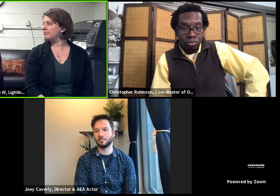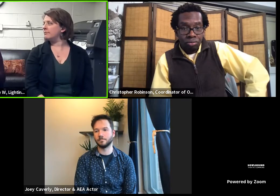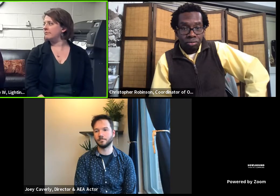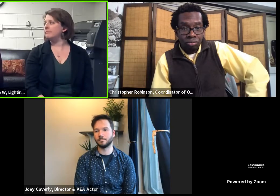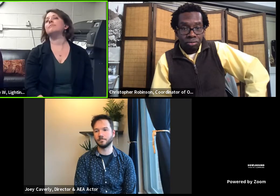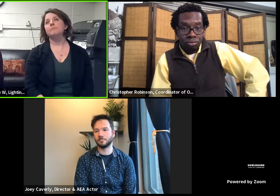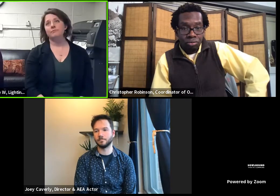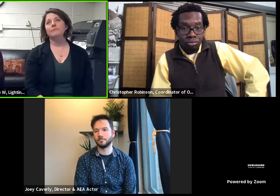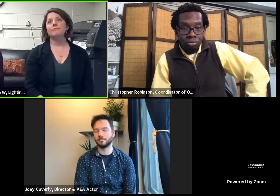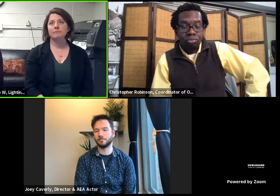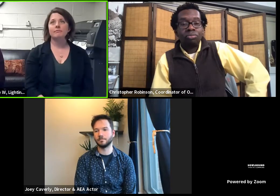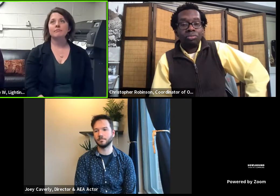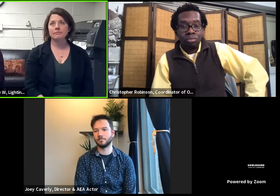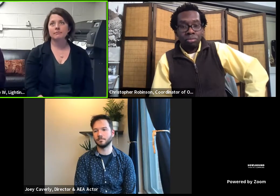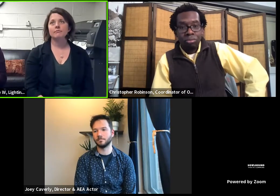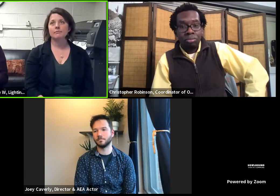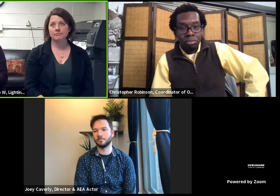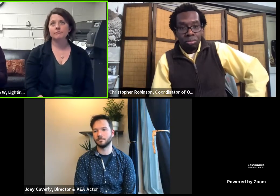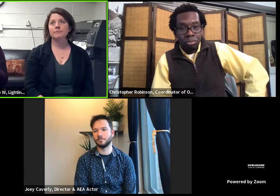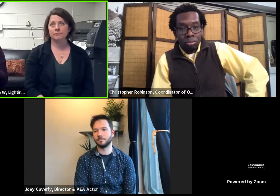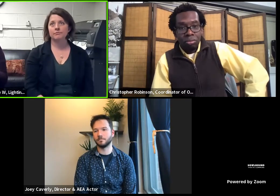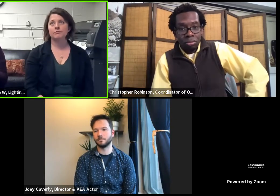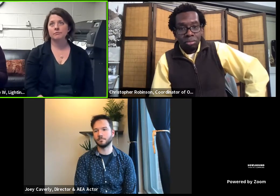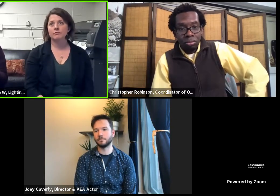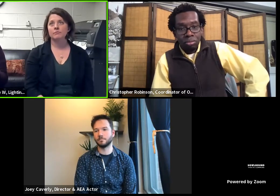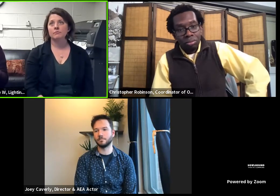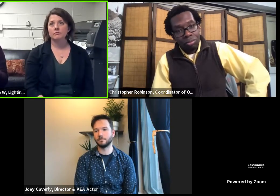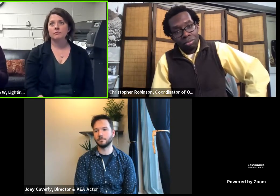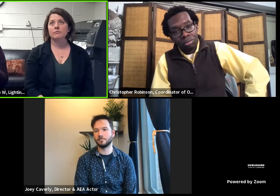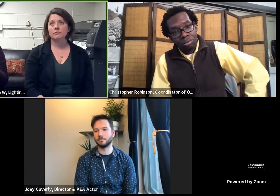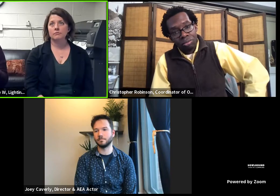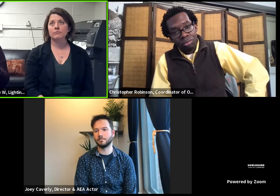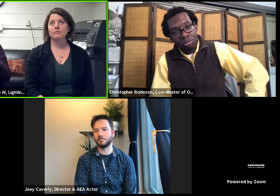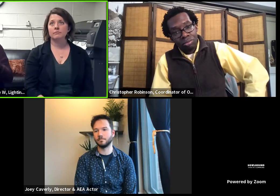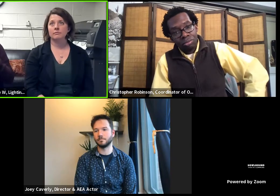It's easy for me just to provide